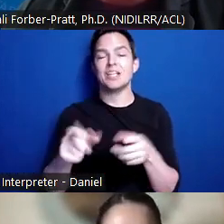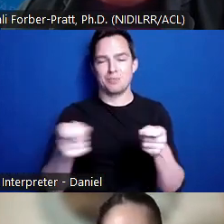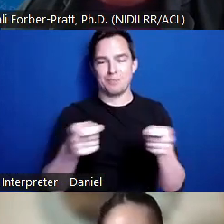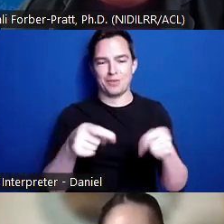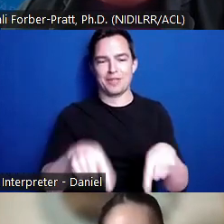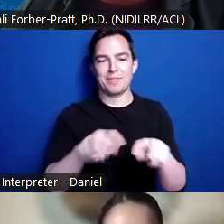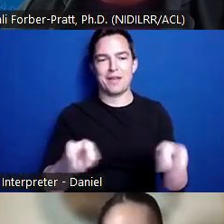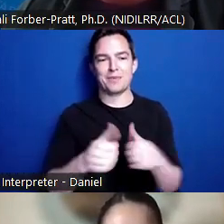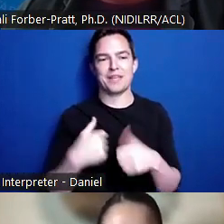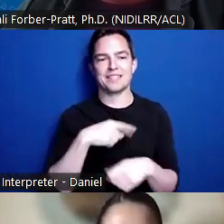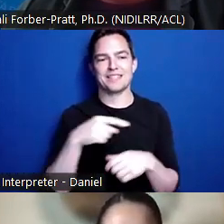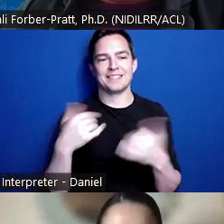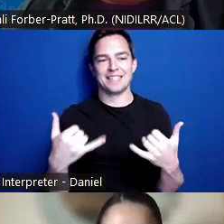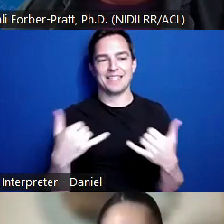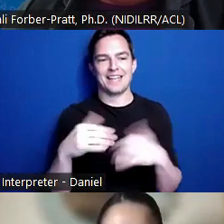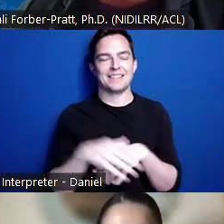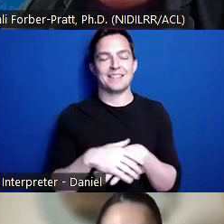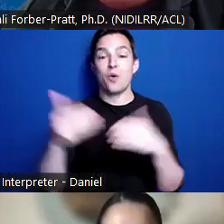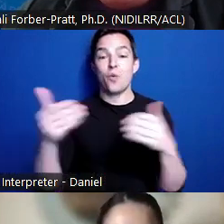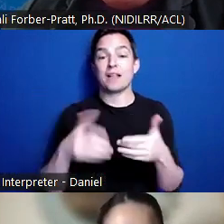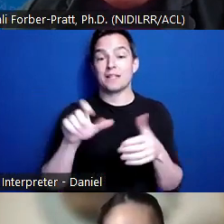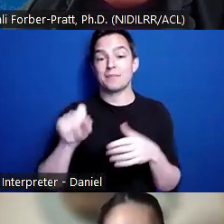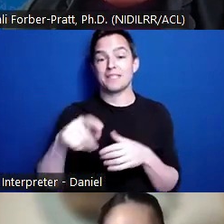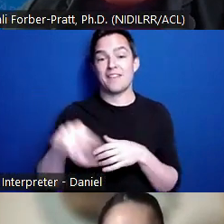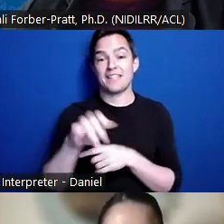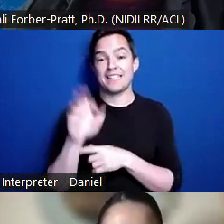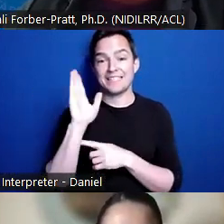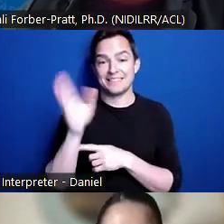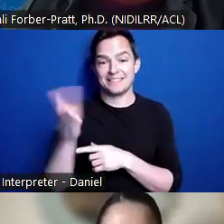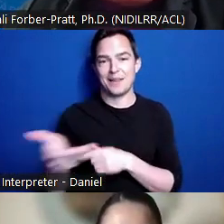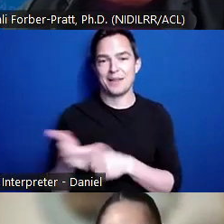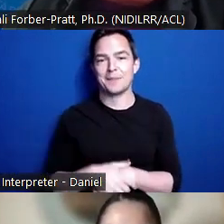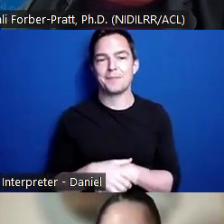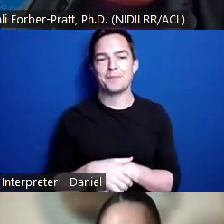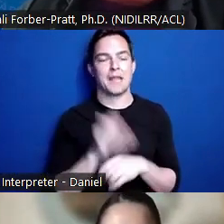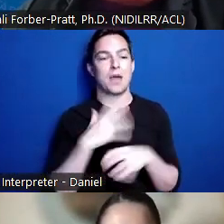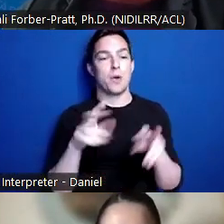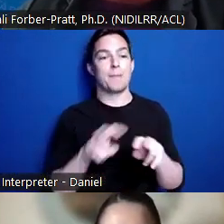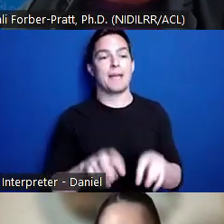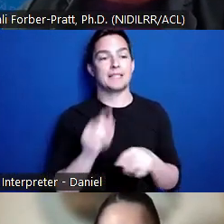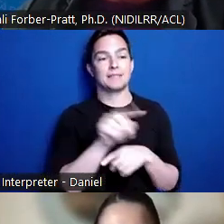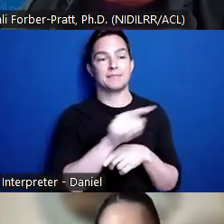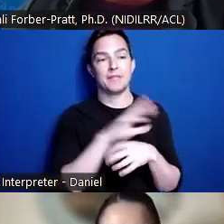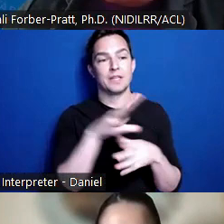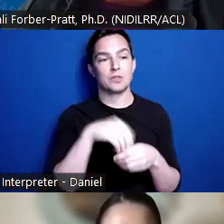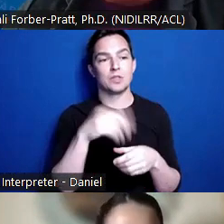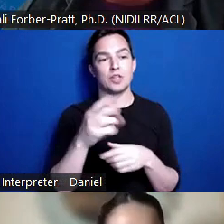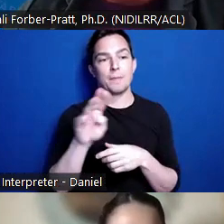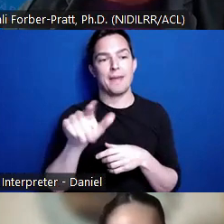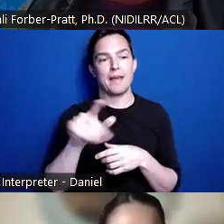with us this afternoon. Welcome Stephanie. Our panelists today include Dr. Matthew Atterberry,